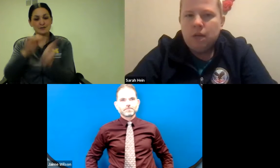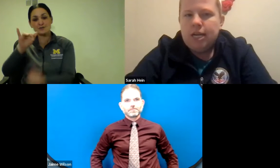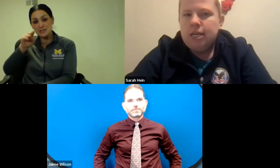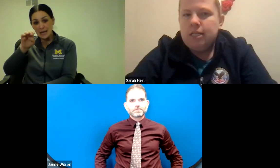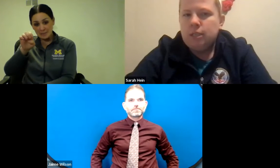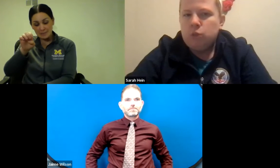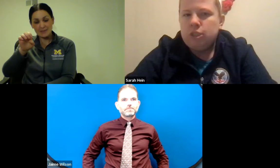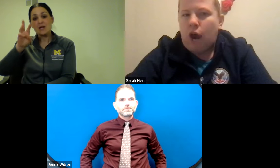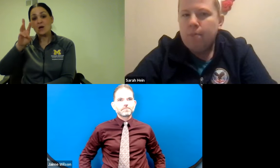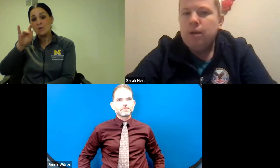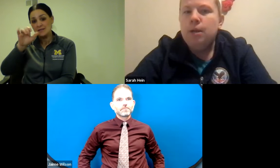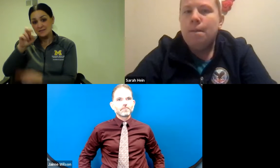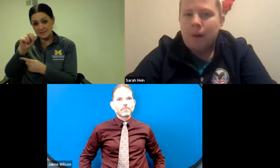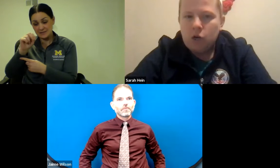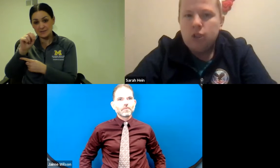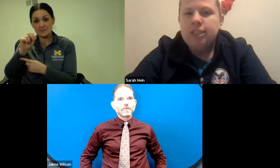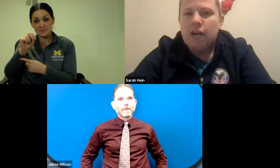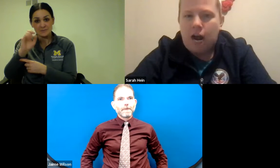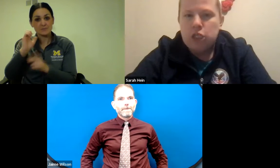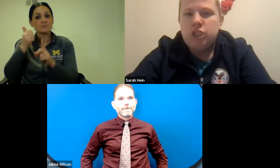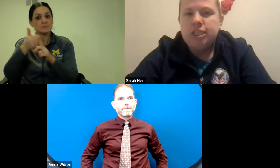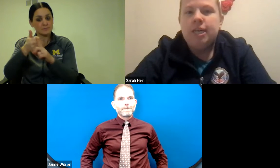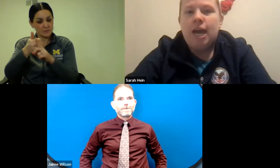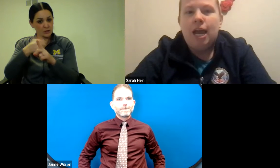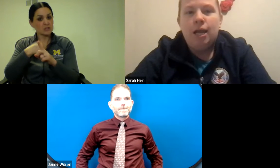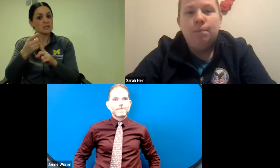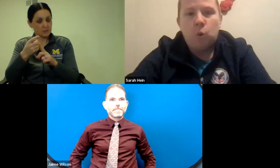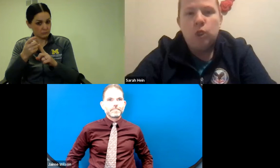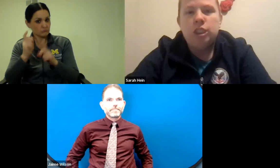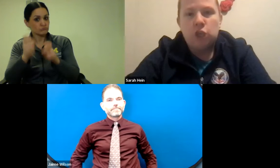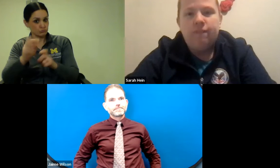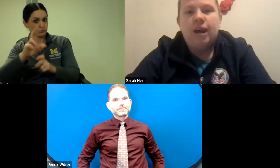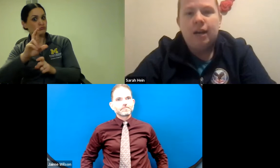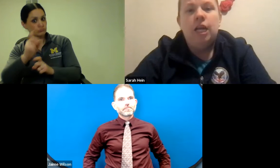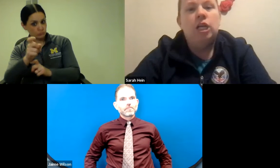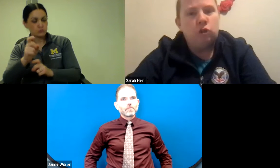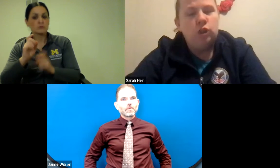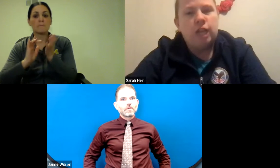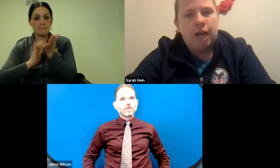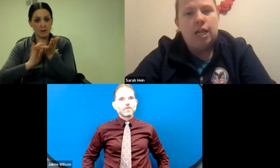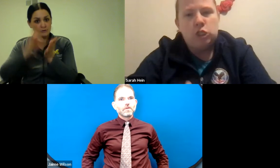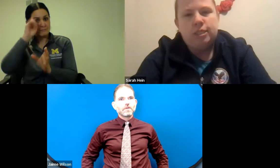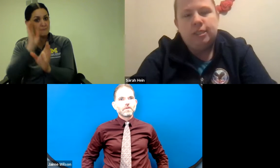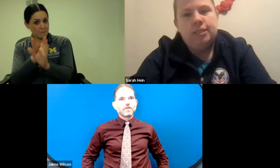Sarah Hein: He is a prescribing medical psychologist and board certified